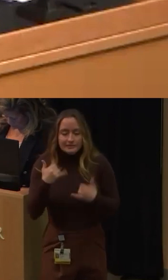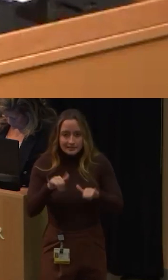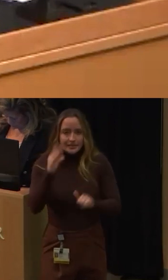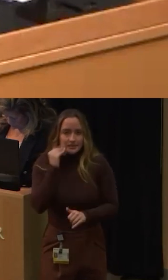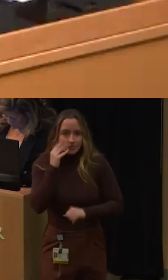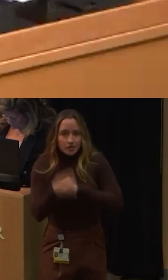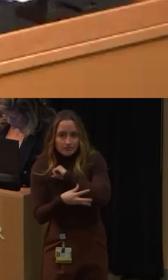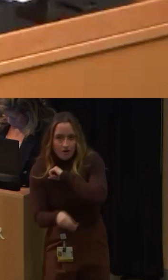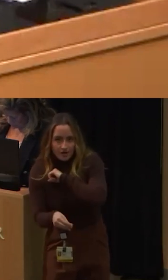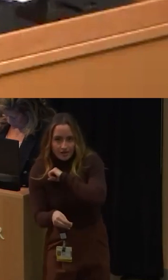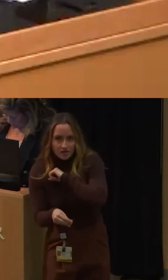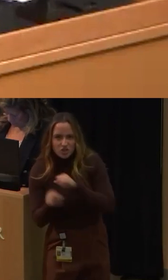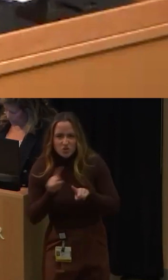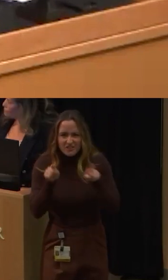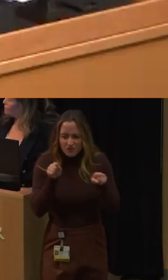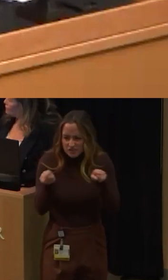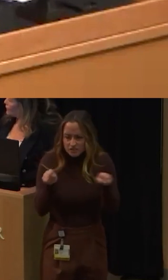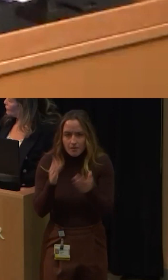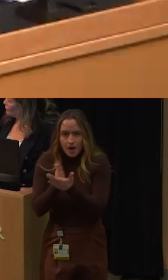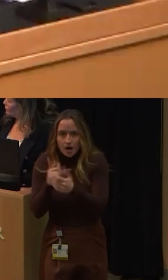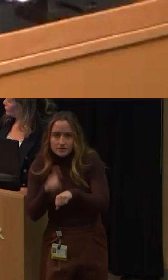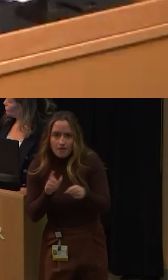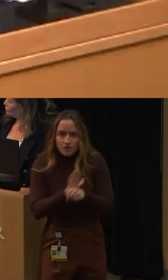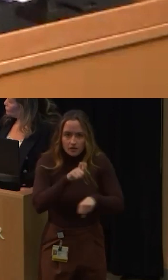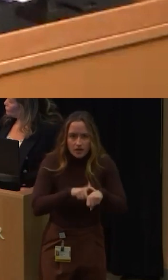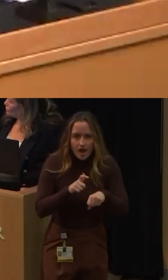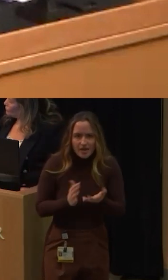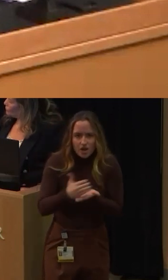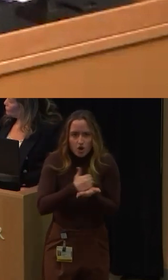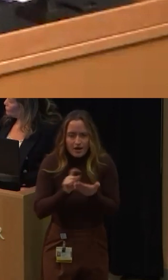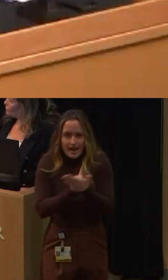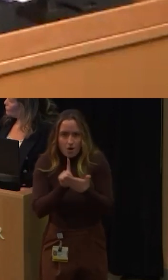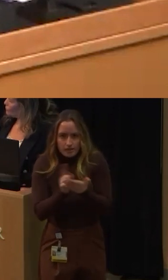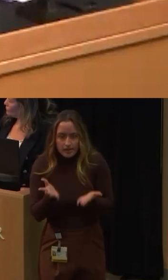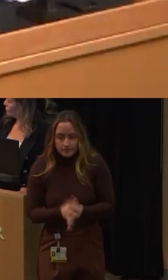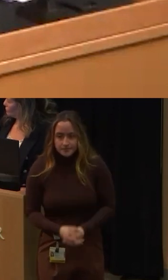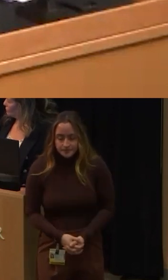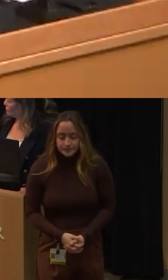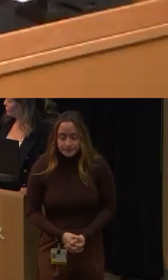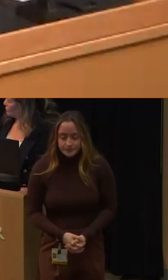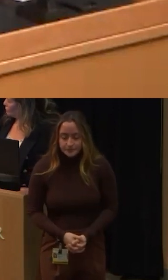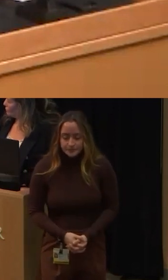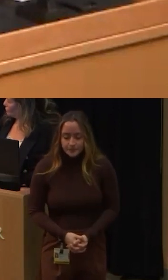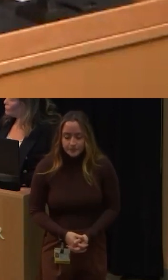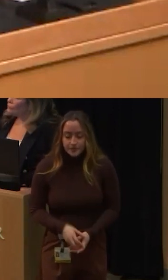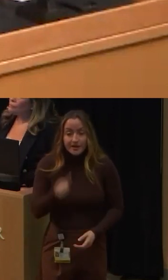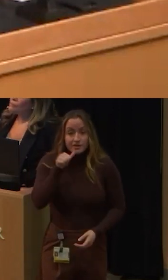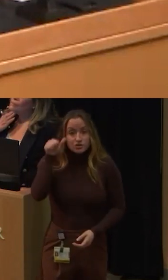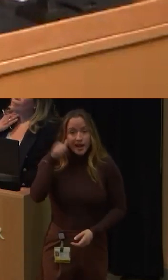so that's one challenge for us, and the other challenge is, right now, I mean, I went to the U of R's website yesterday just to see,